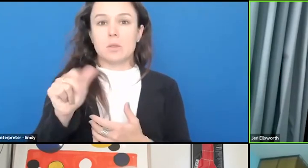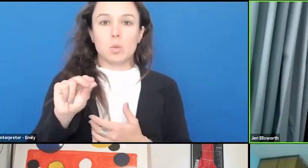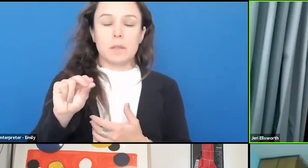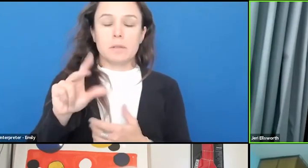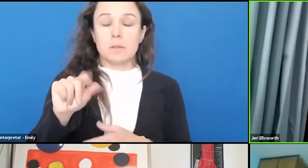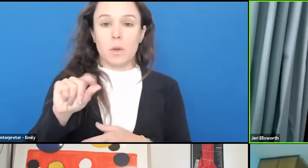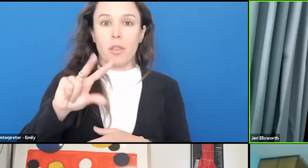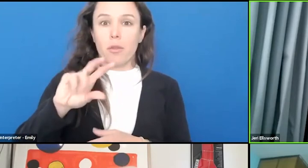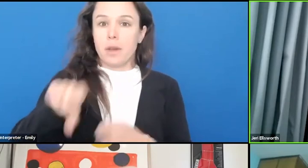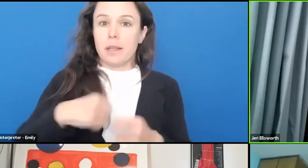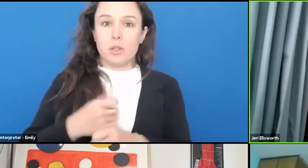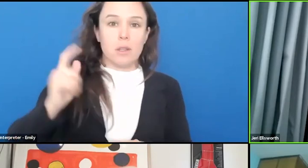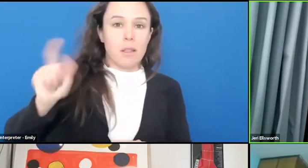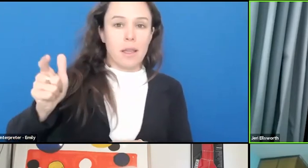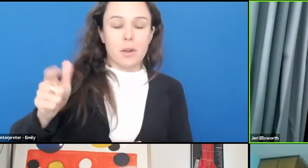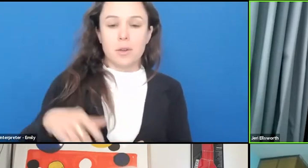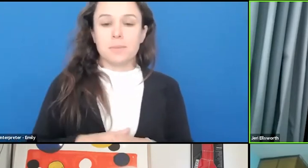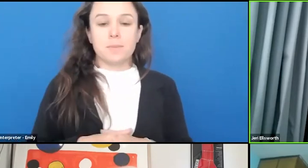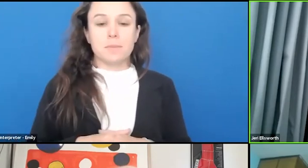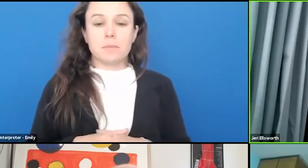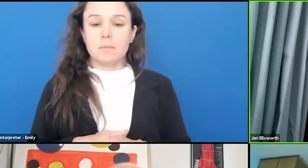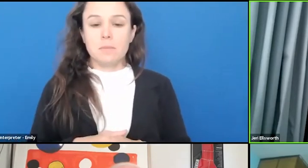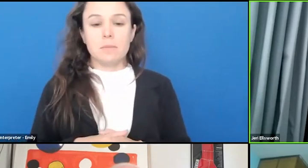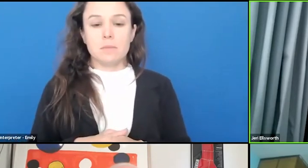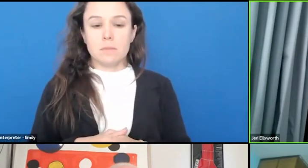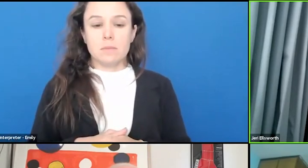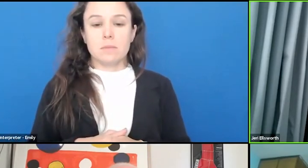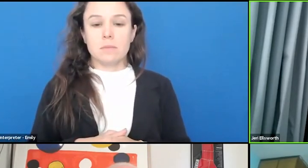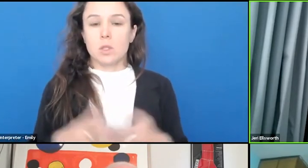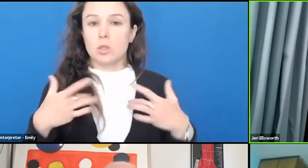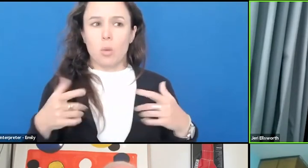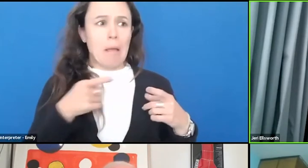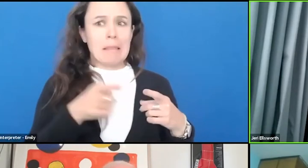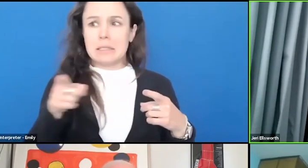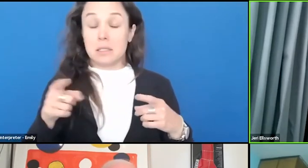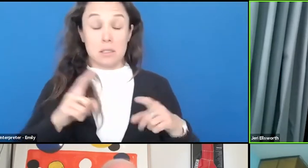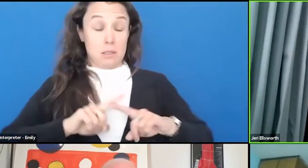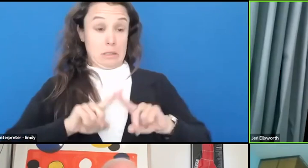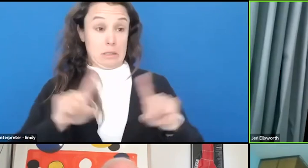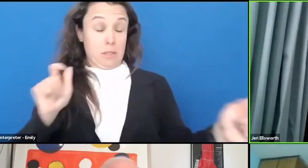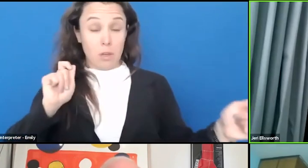so that we don't have this huge shift in interactions for you know folks like you